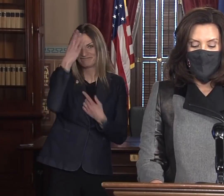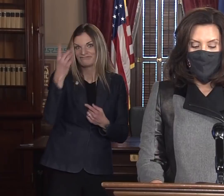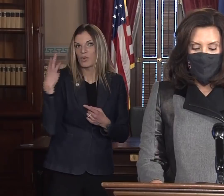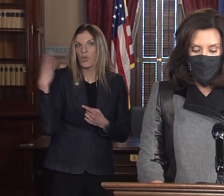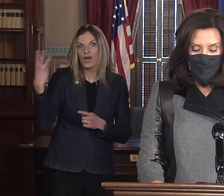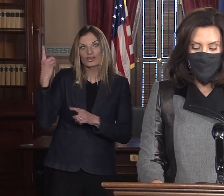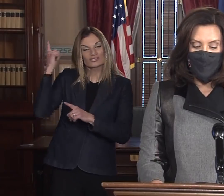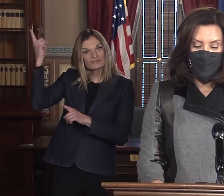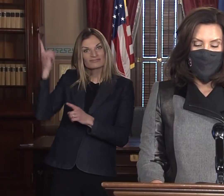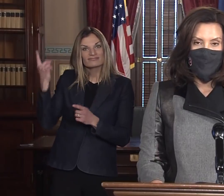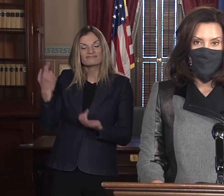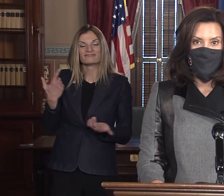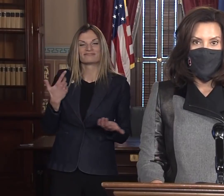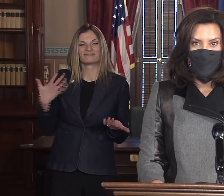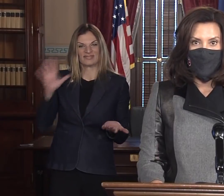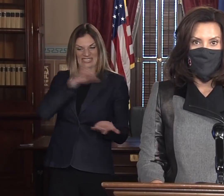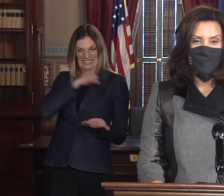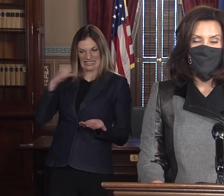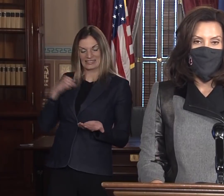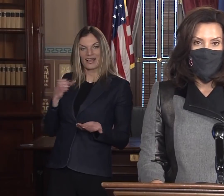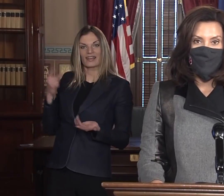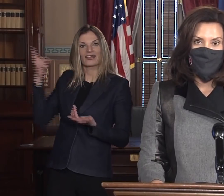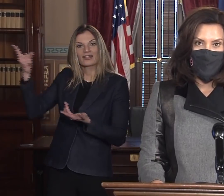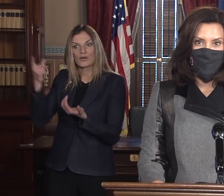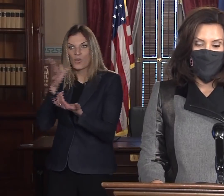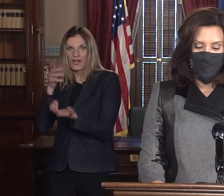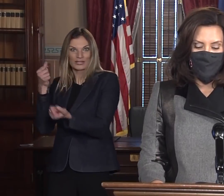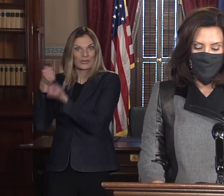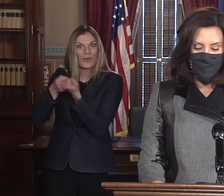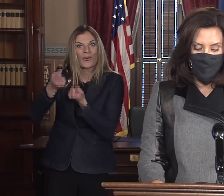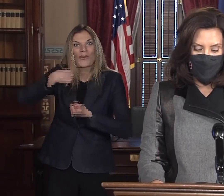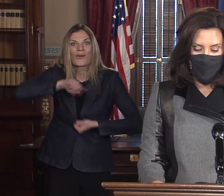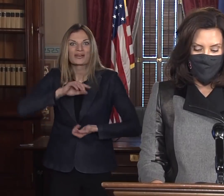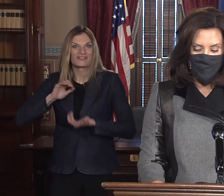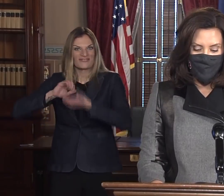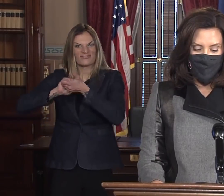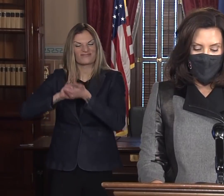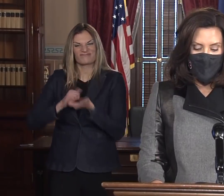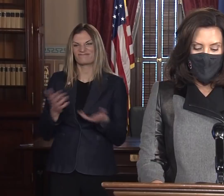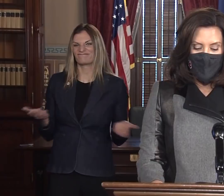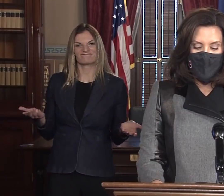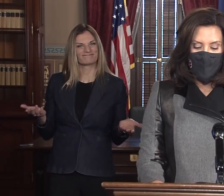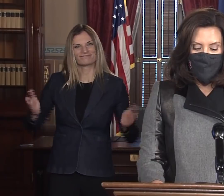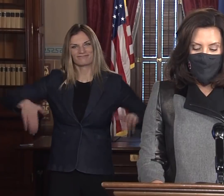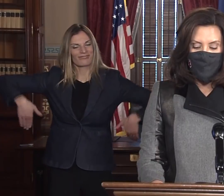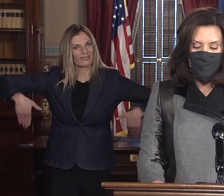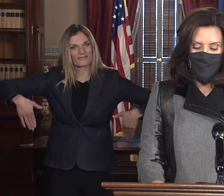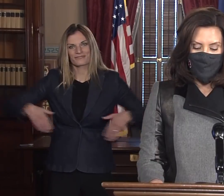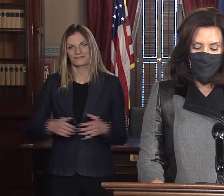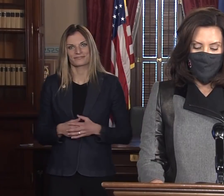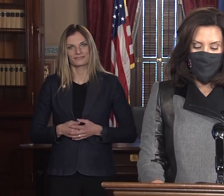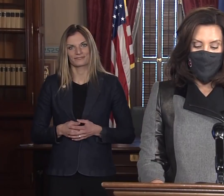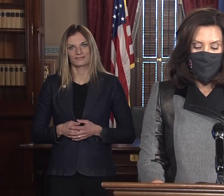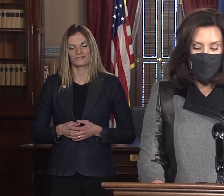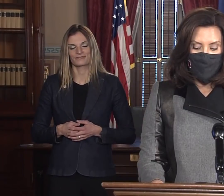BUSINESSES. WE HAVE SEEN THE U.S. SENATE LEADERSHIP IN WASHINGTON PROVE ONCE AGAIN THAT THEY ARE NOT